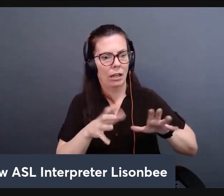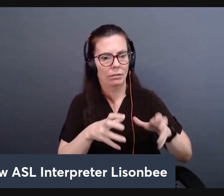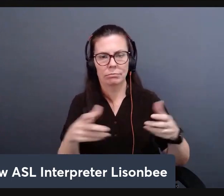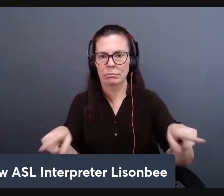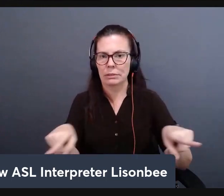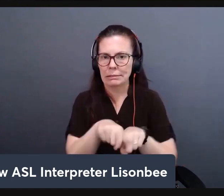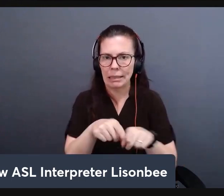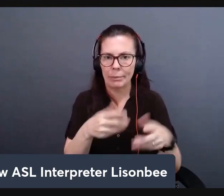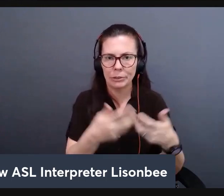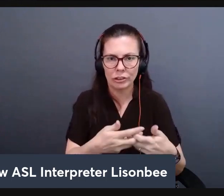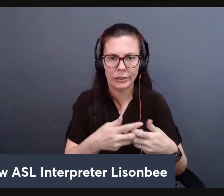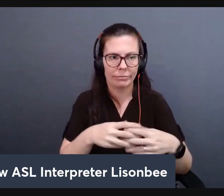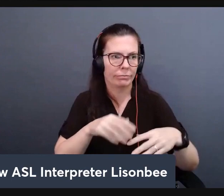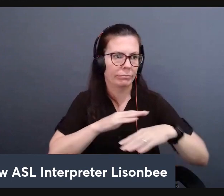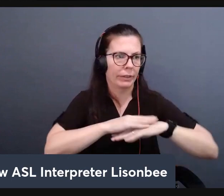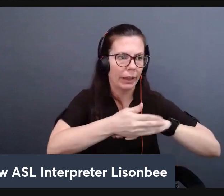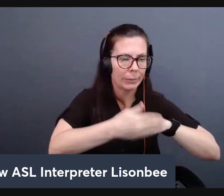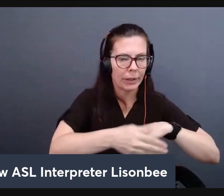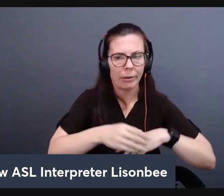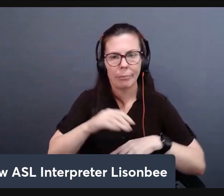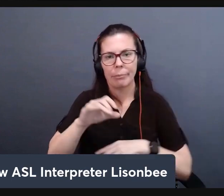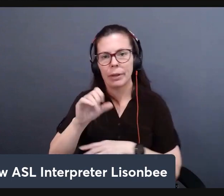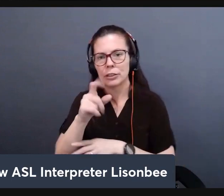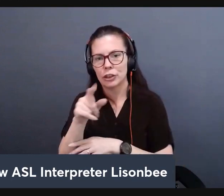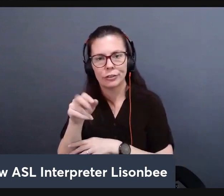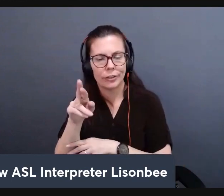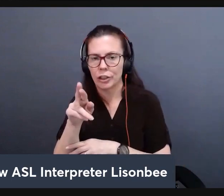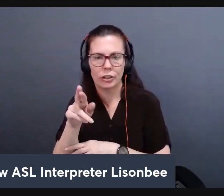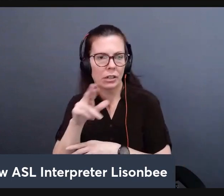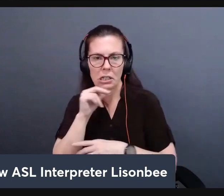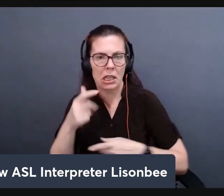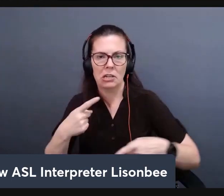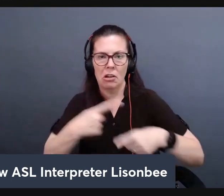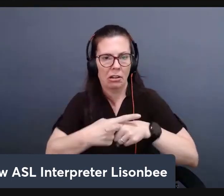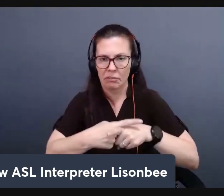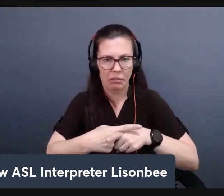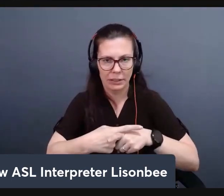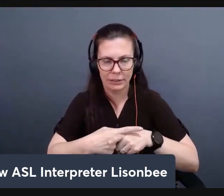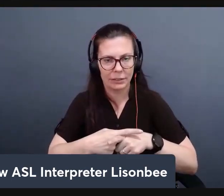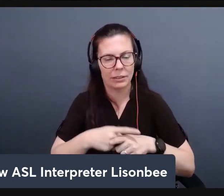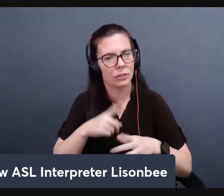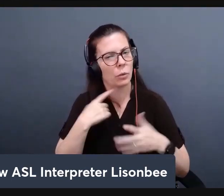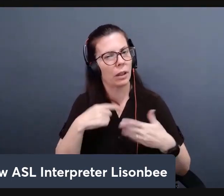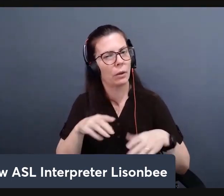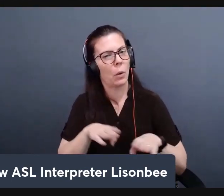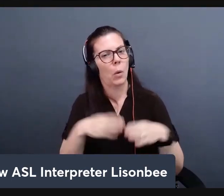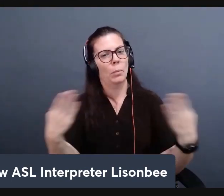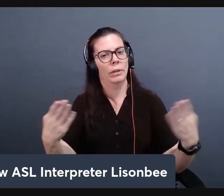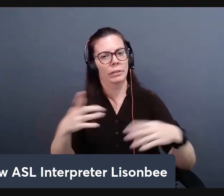on the same machine, on my laptop, on the server, and they're not gonna conflict with each other. So I really opened up the door to saying,